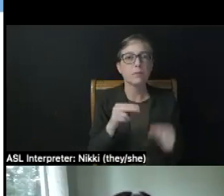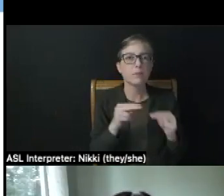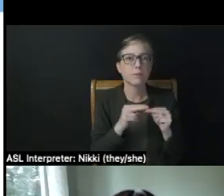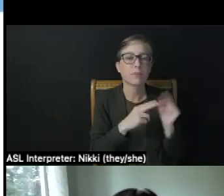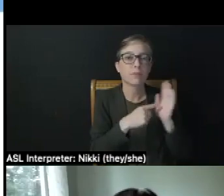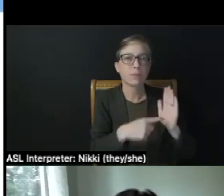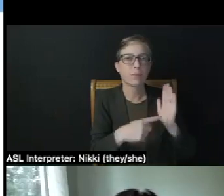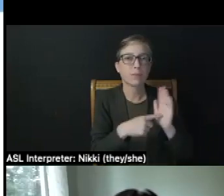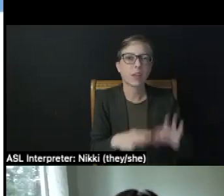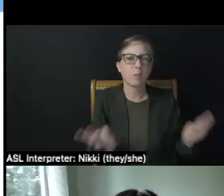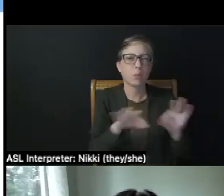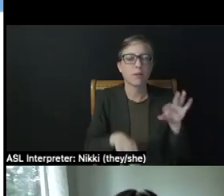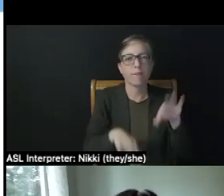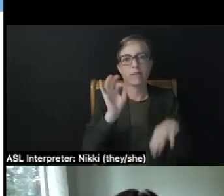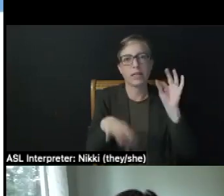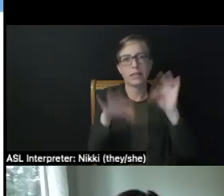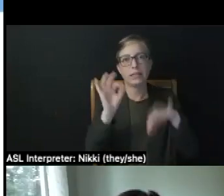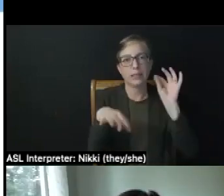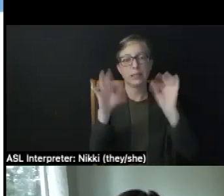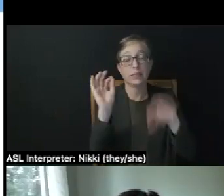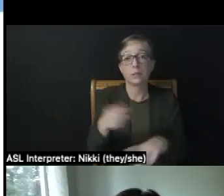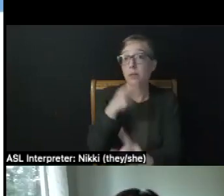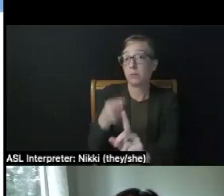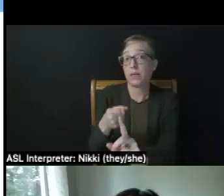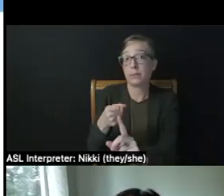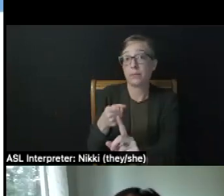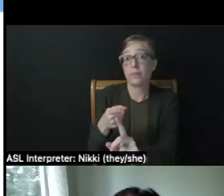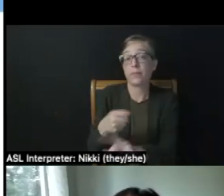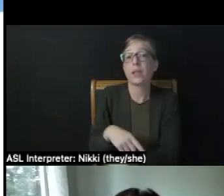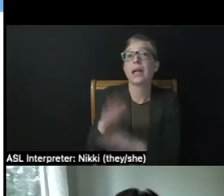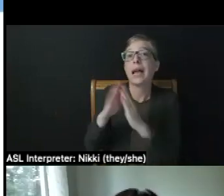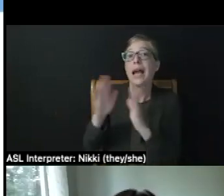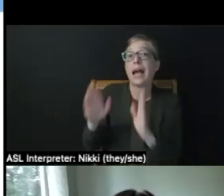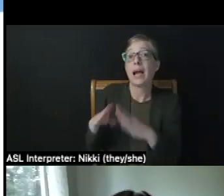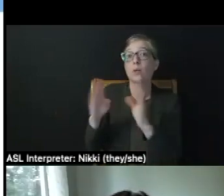which is essentially that households with disabled members and